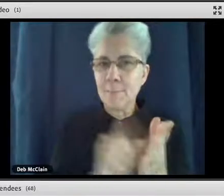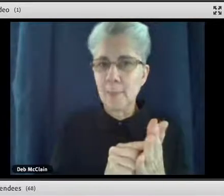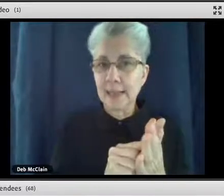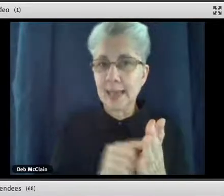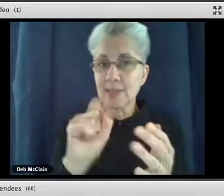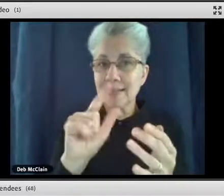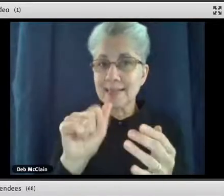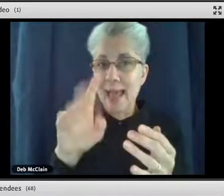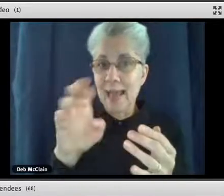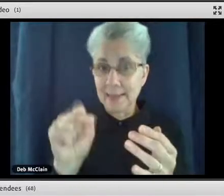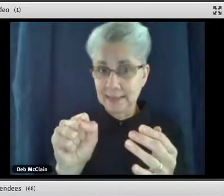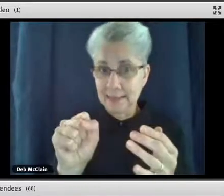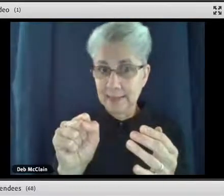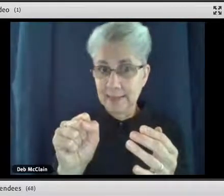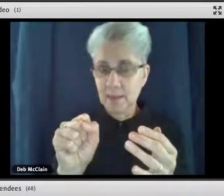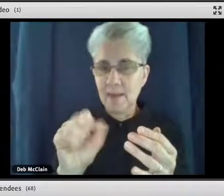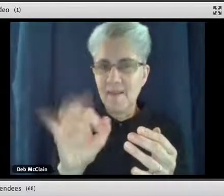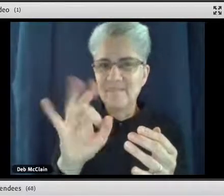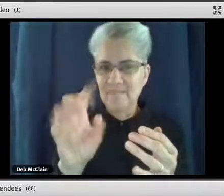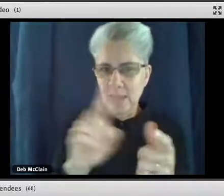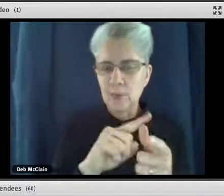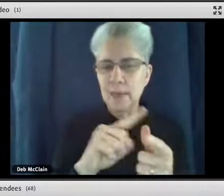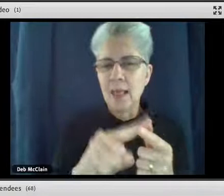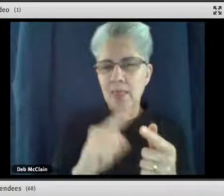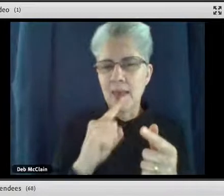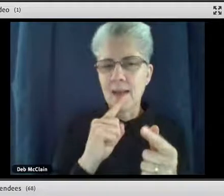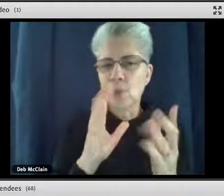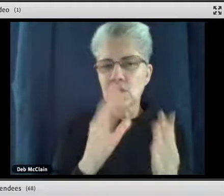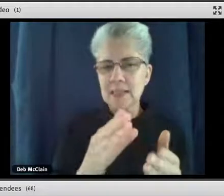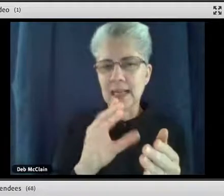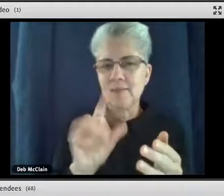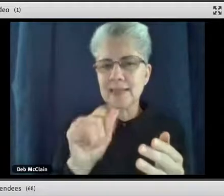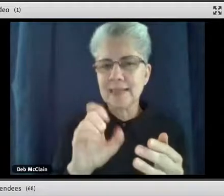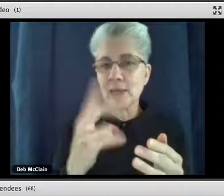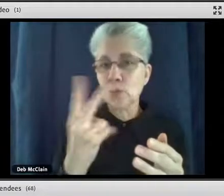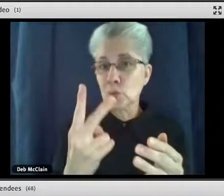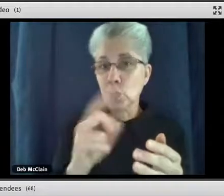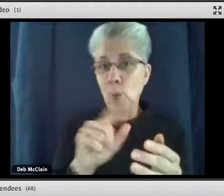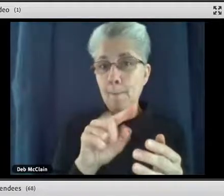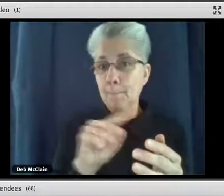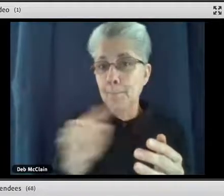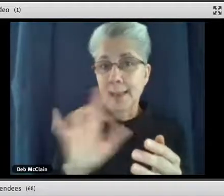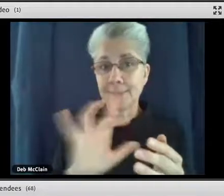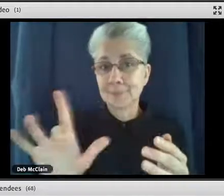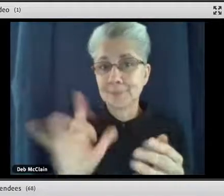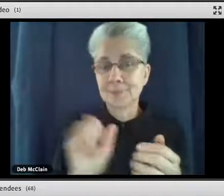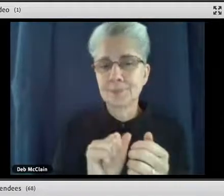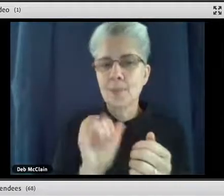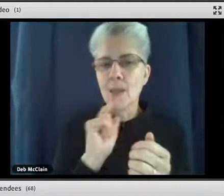in the type of date publication status field and then I would just leave Date 2 blank.